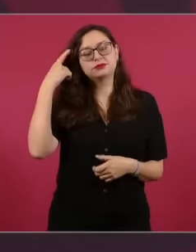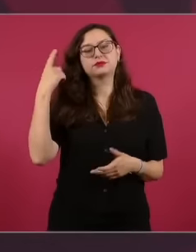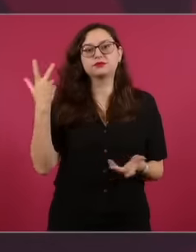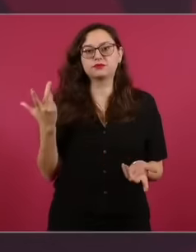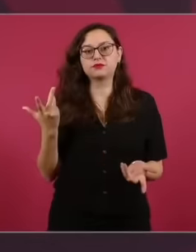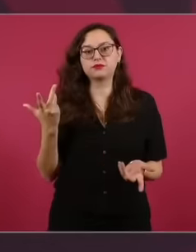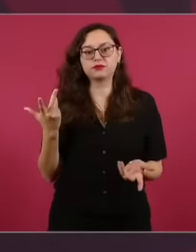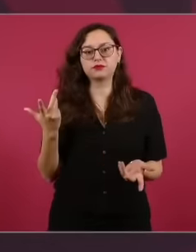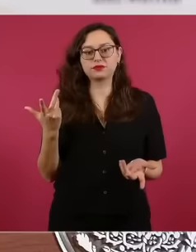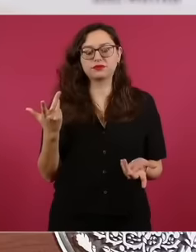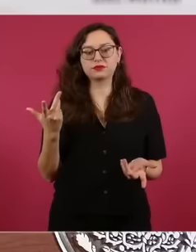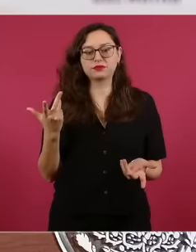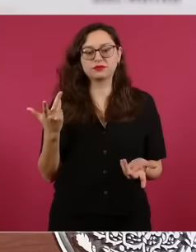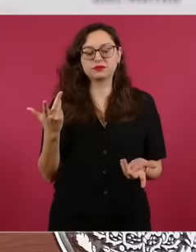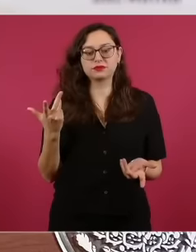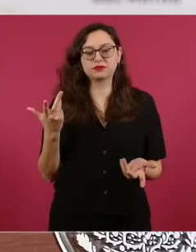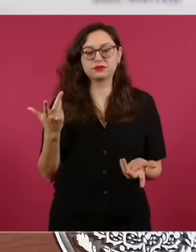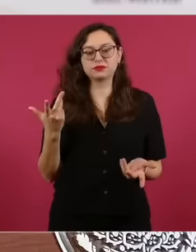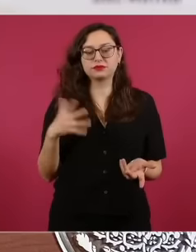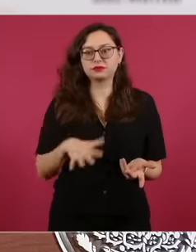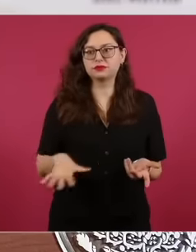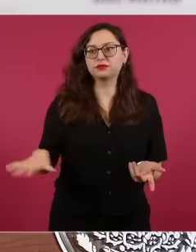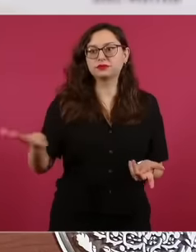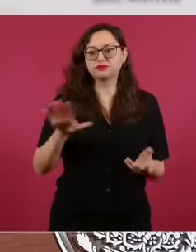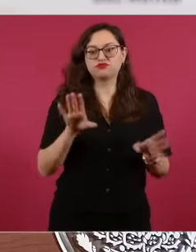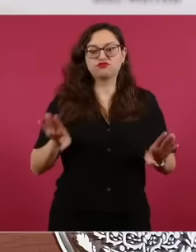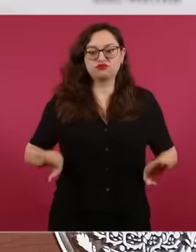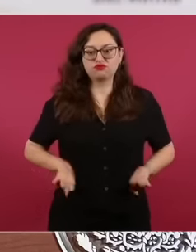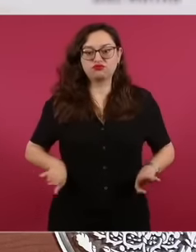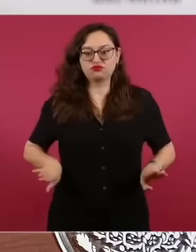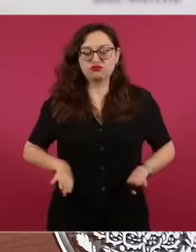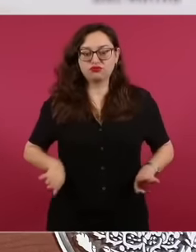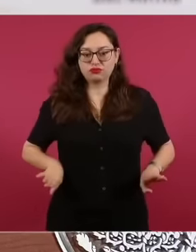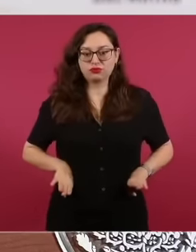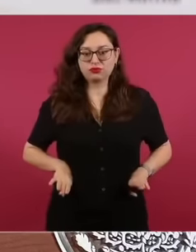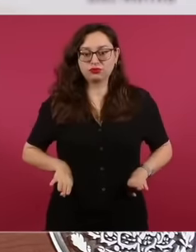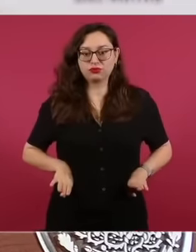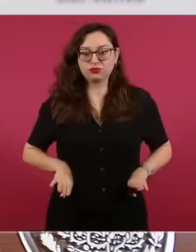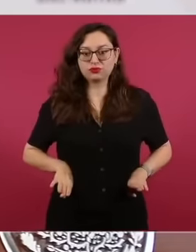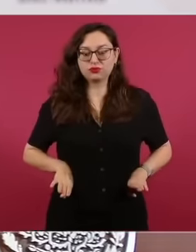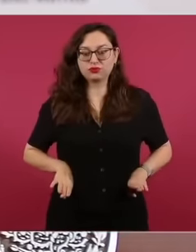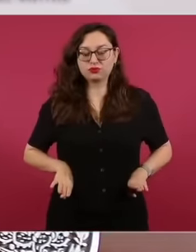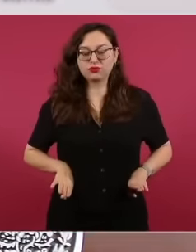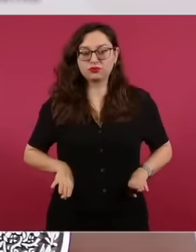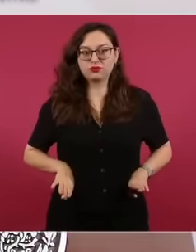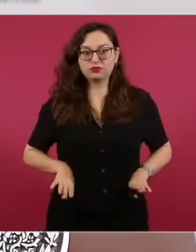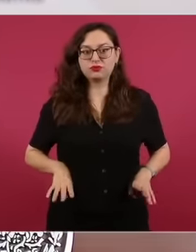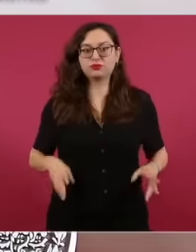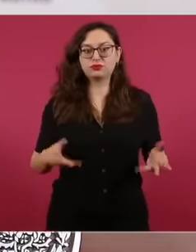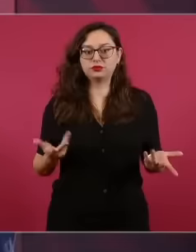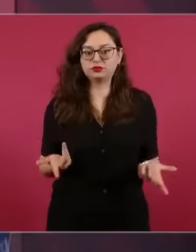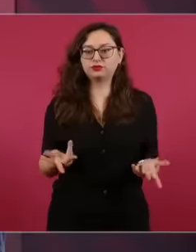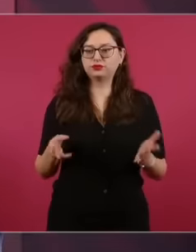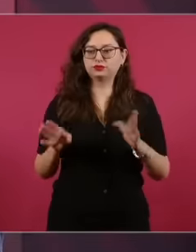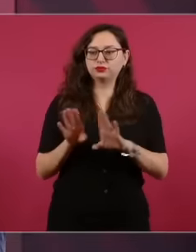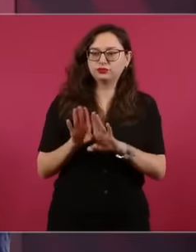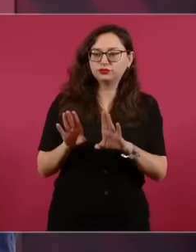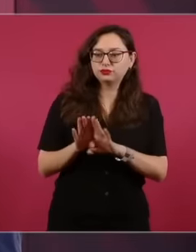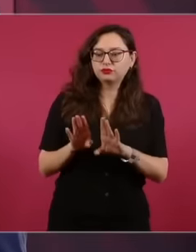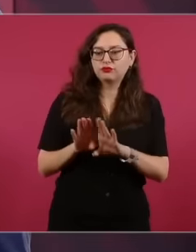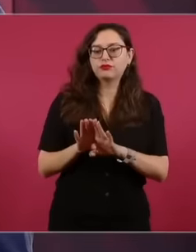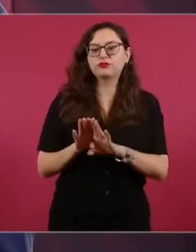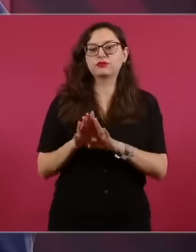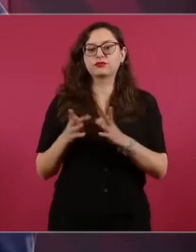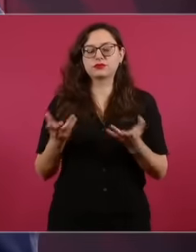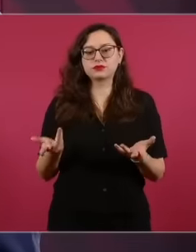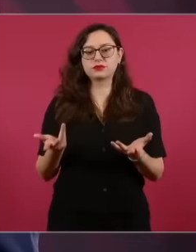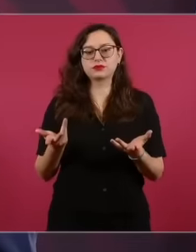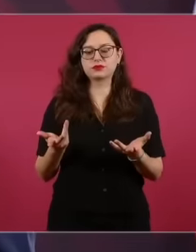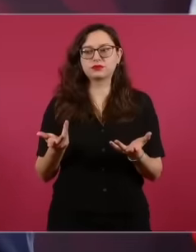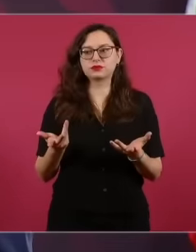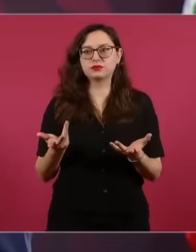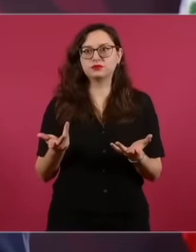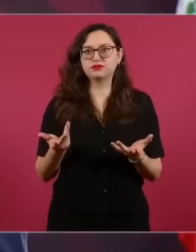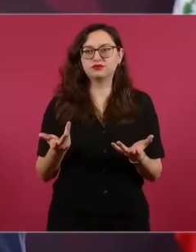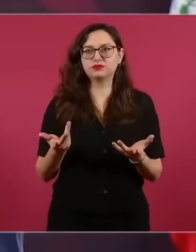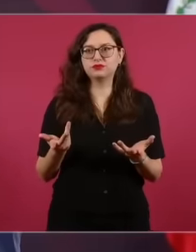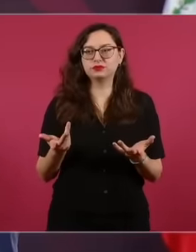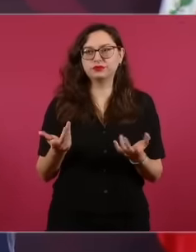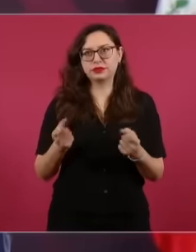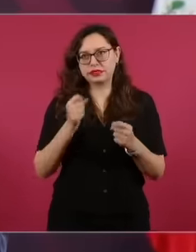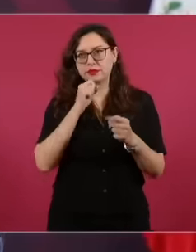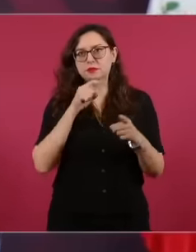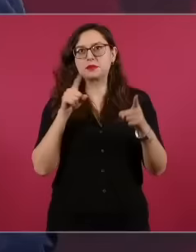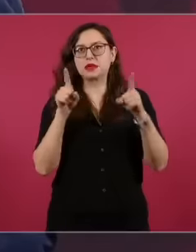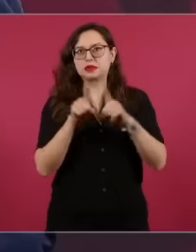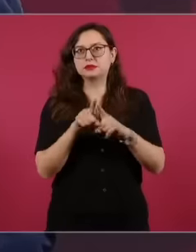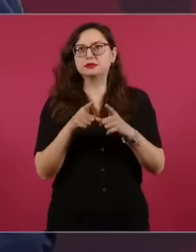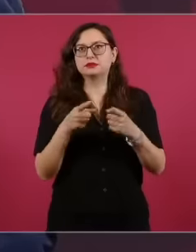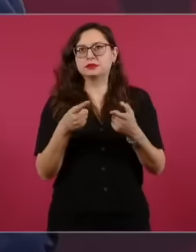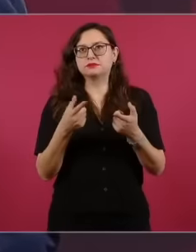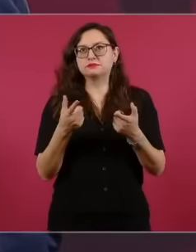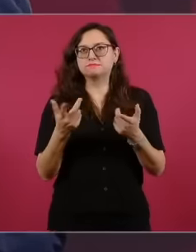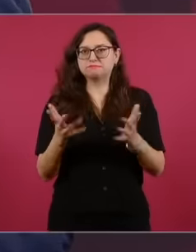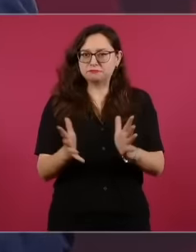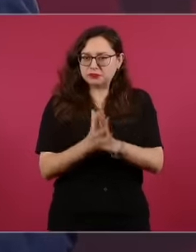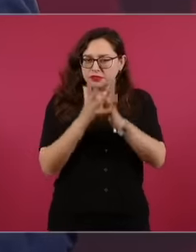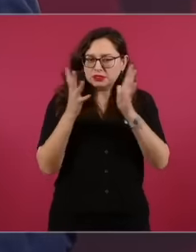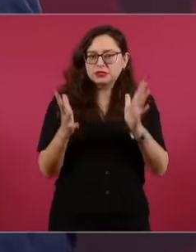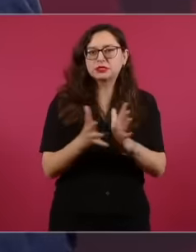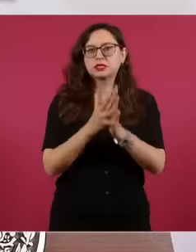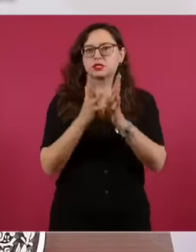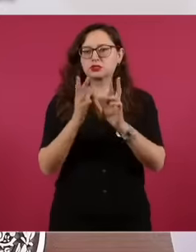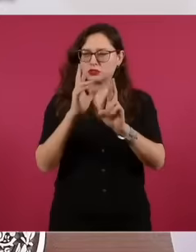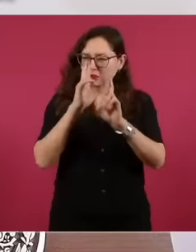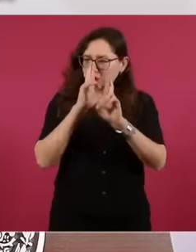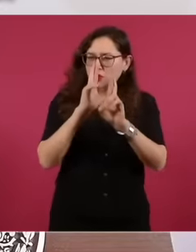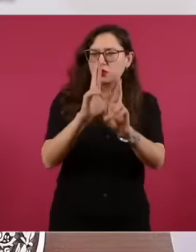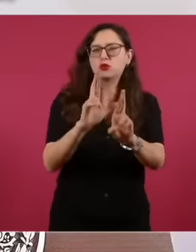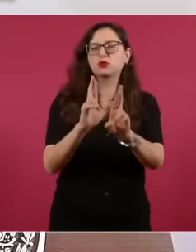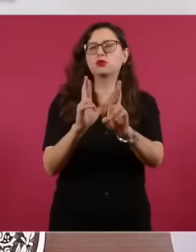had a lot to do with it, of course, but the positioning of the